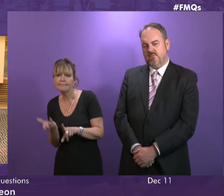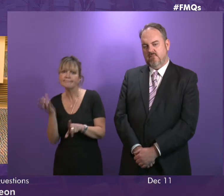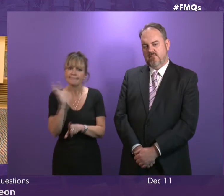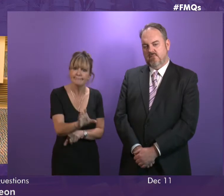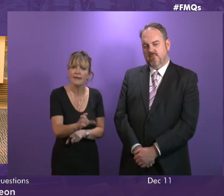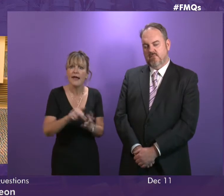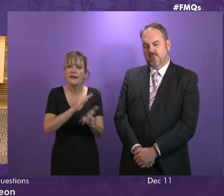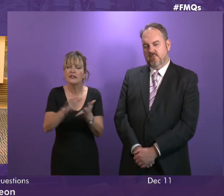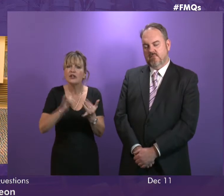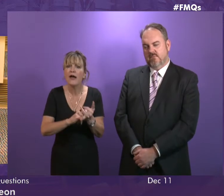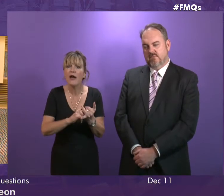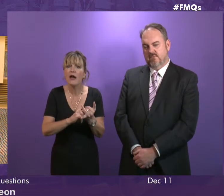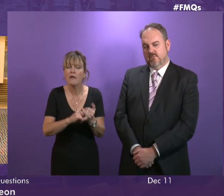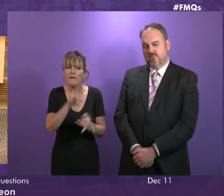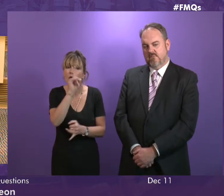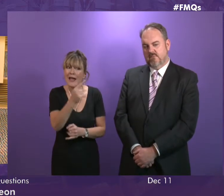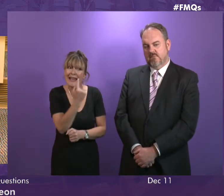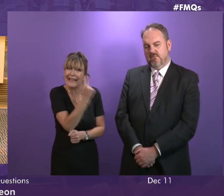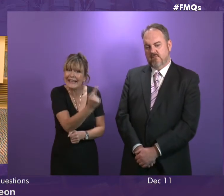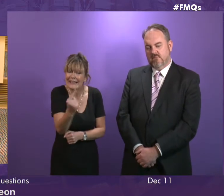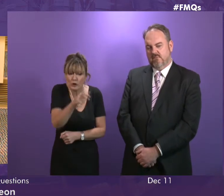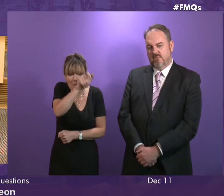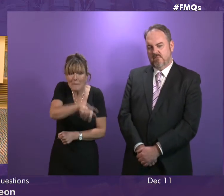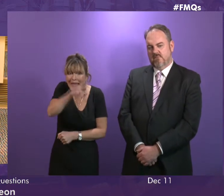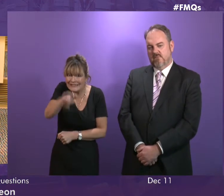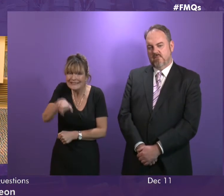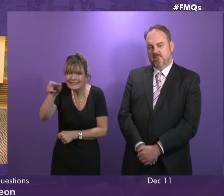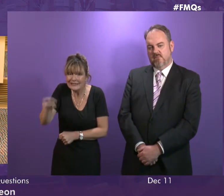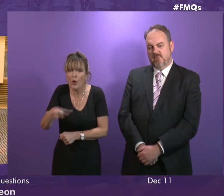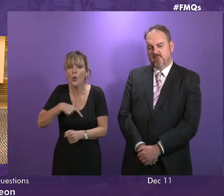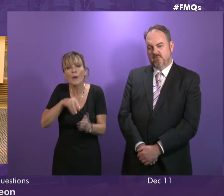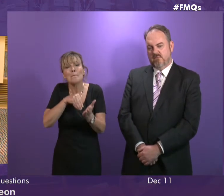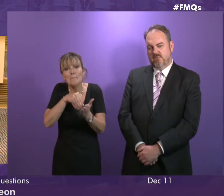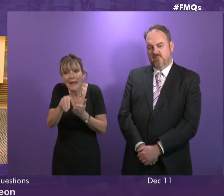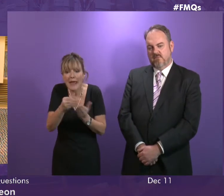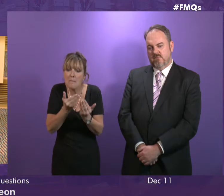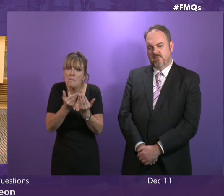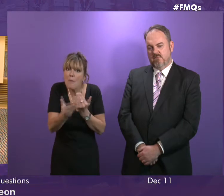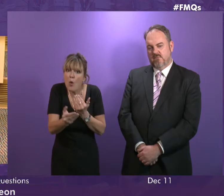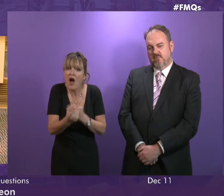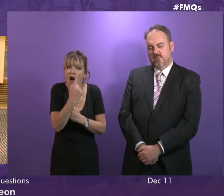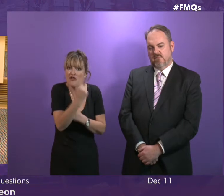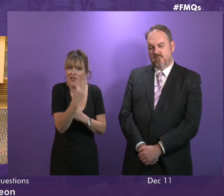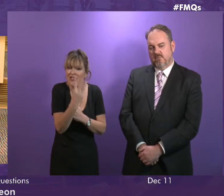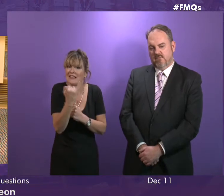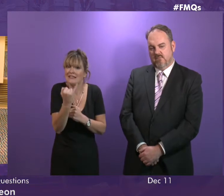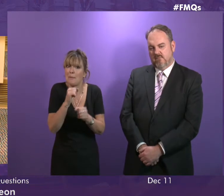health service in Scotland is £136 more per person than it is in England, where the Conservatives